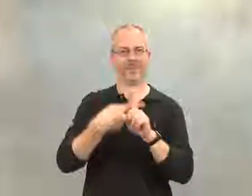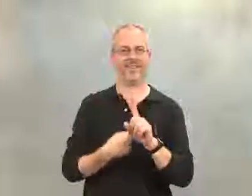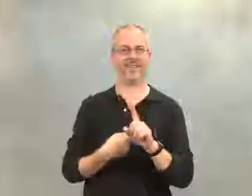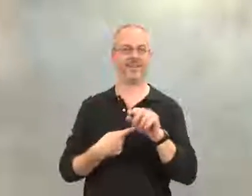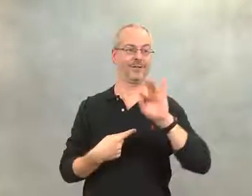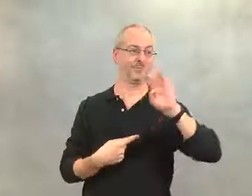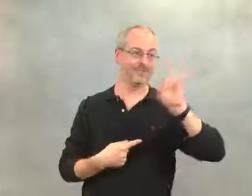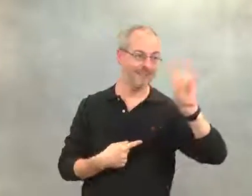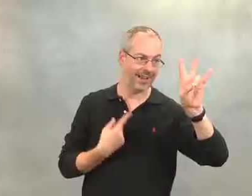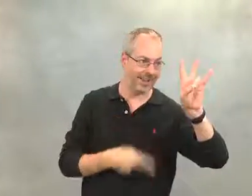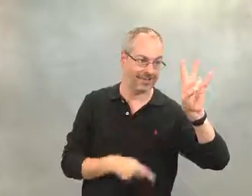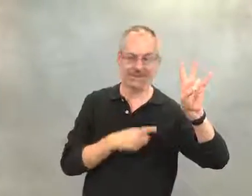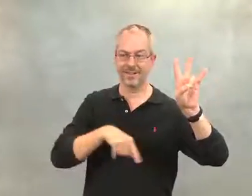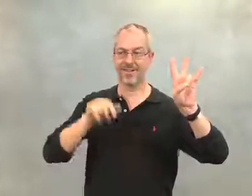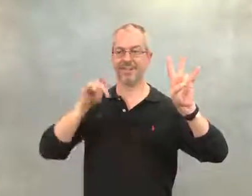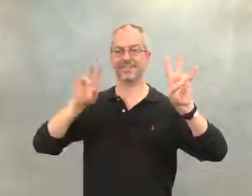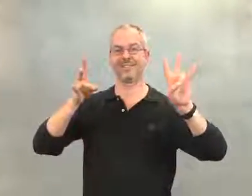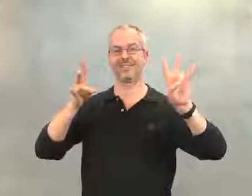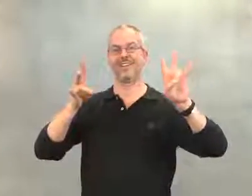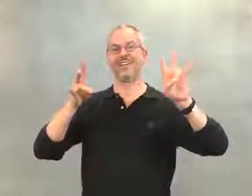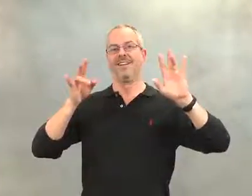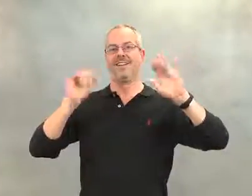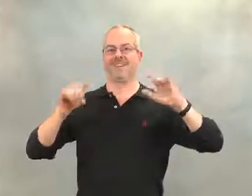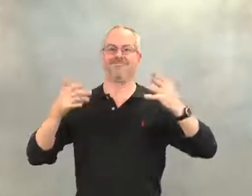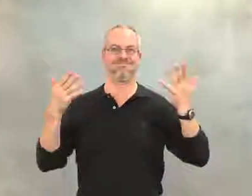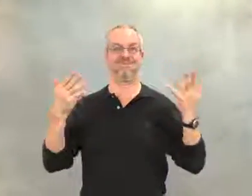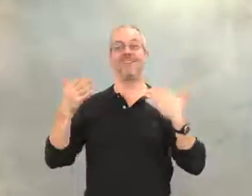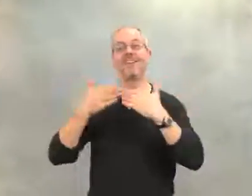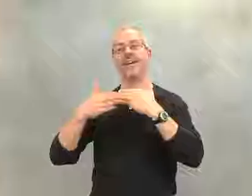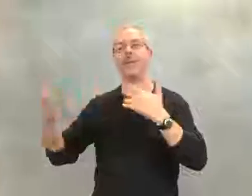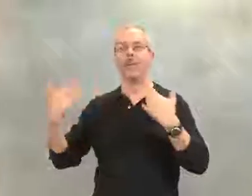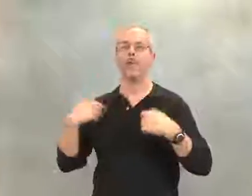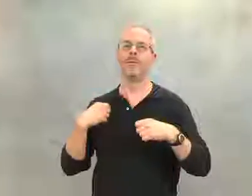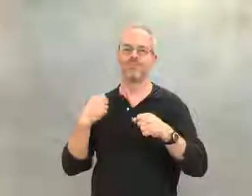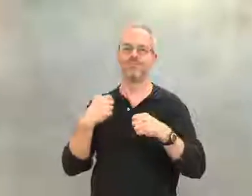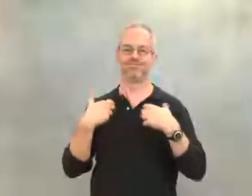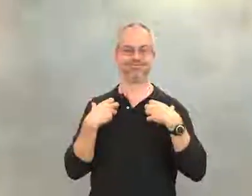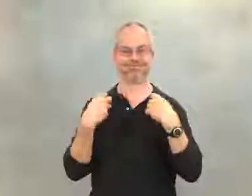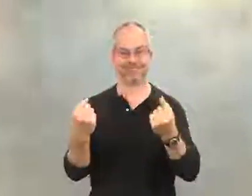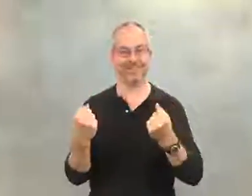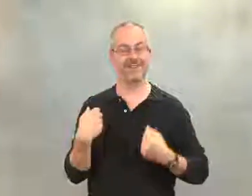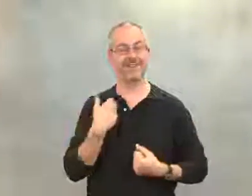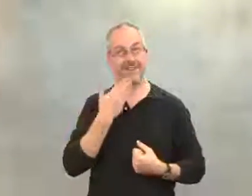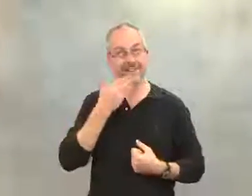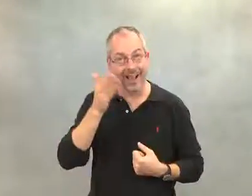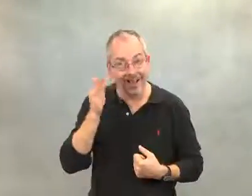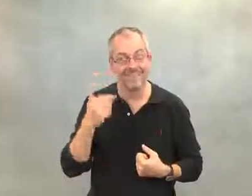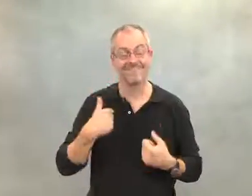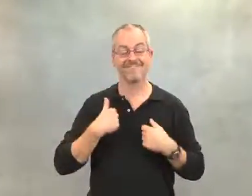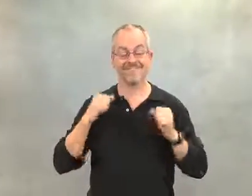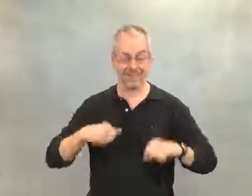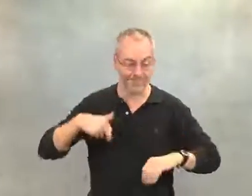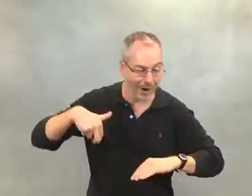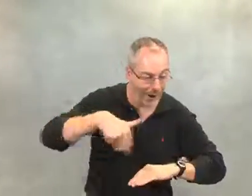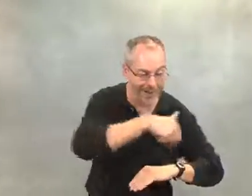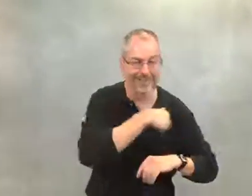That was a month from when the accident happened.